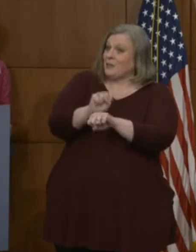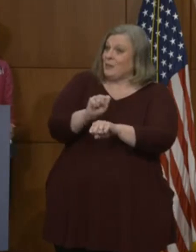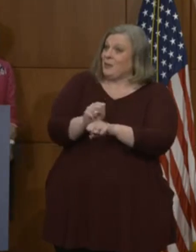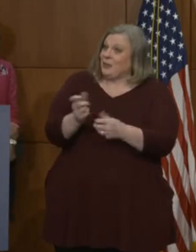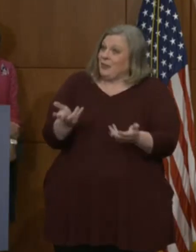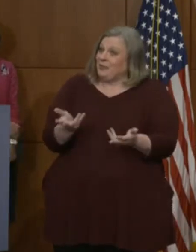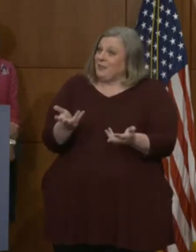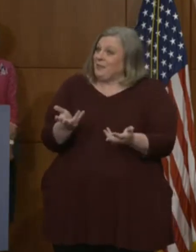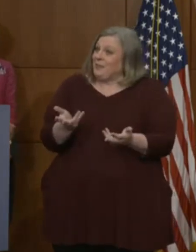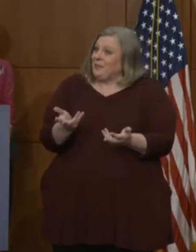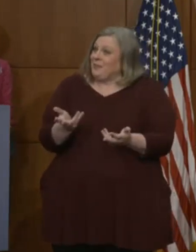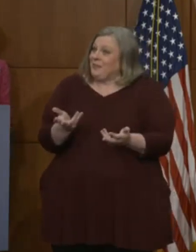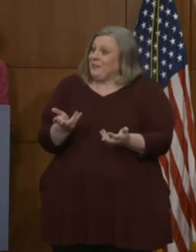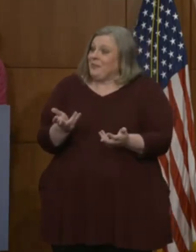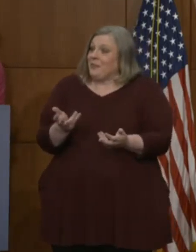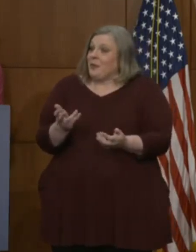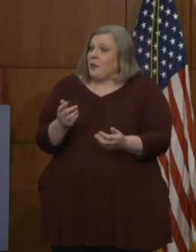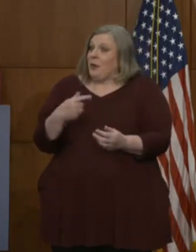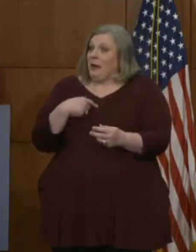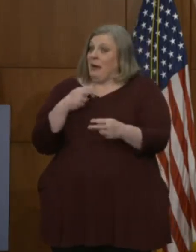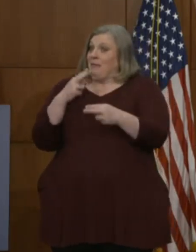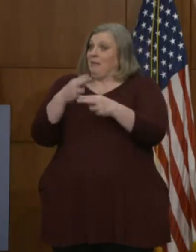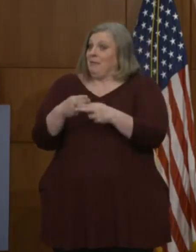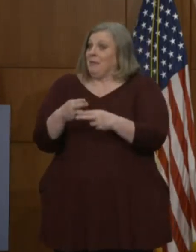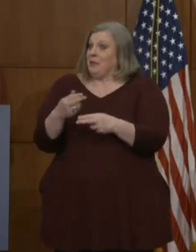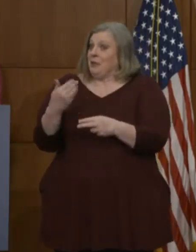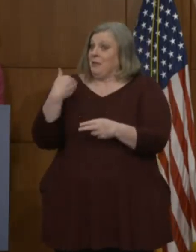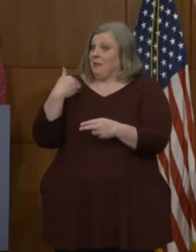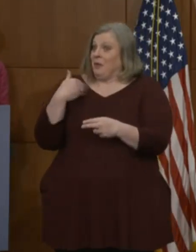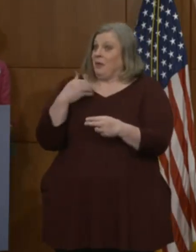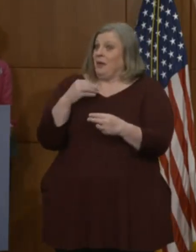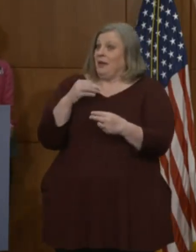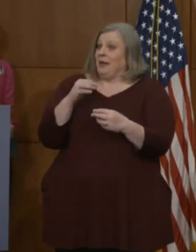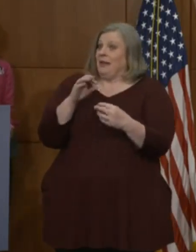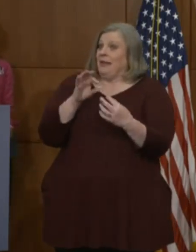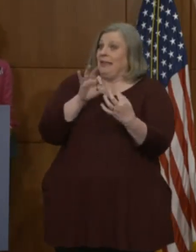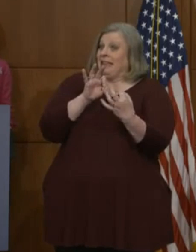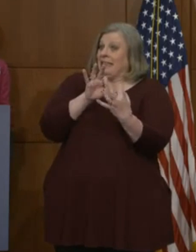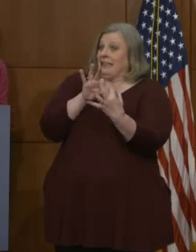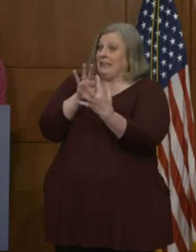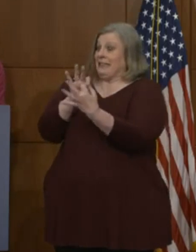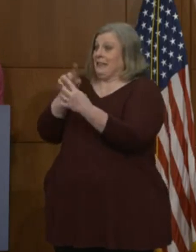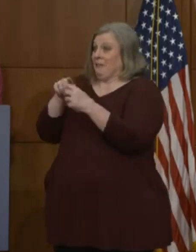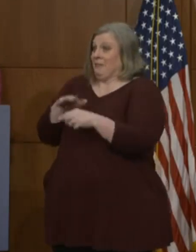BUSINESSES AND THESE ARE PEOPLE THAT THAT NEED TO BE WORKING THAT THAT NEED TO BE WORKING AND SO WHEN I TALKED EARLIER AND SO WHEN I TALKED EARLIER ABOUT- THE INPUT FROM THE